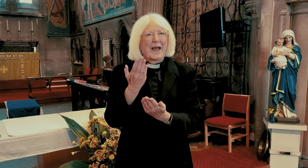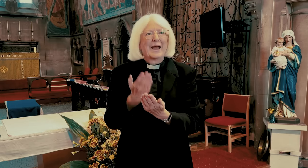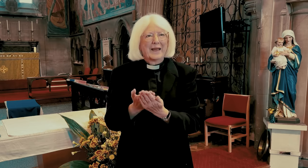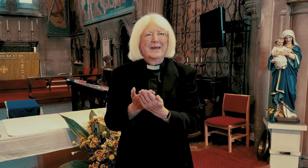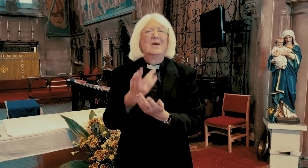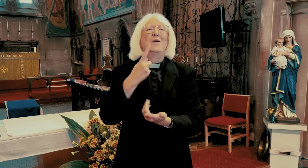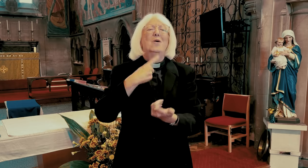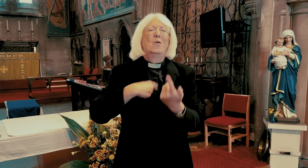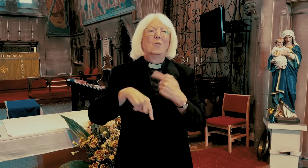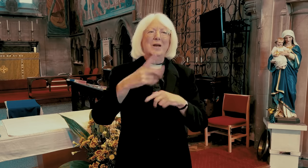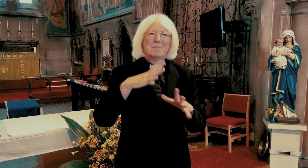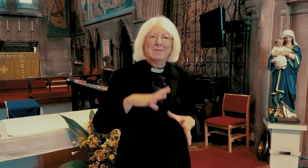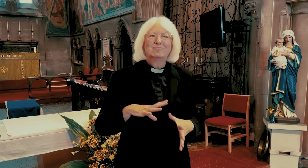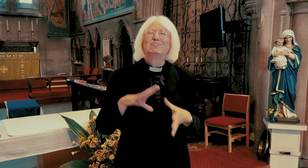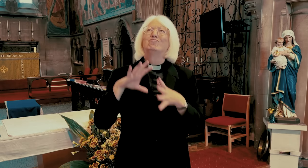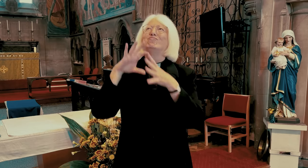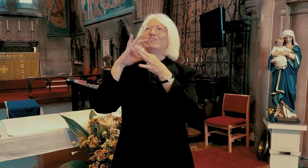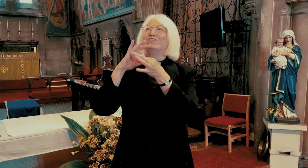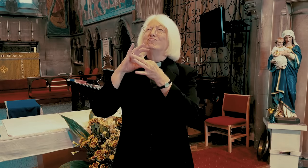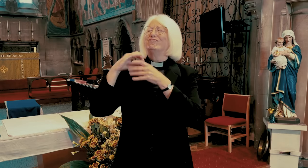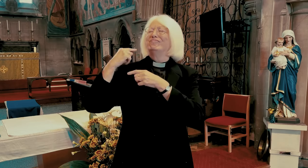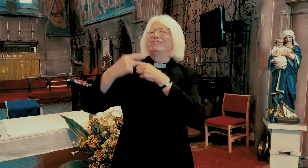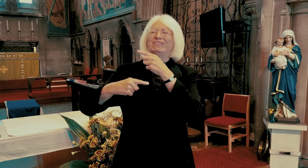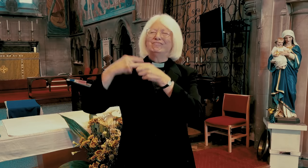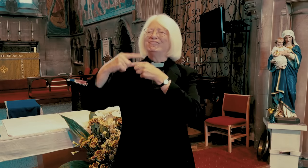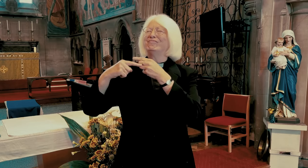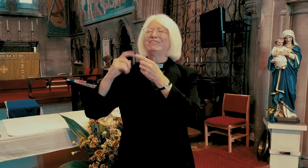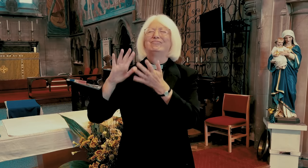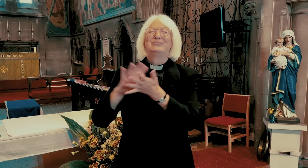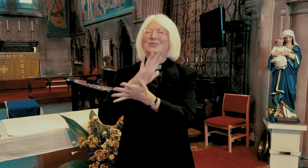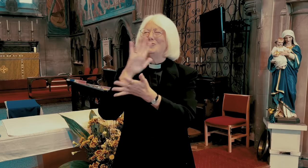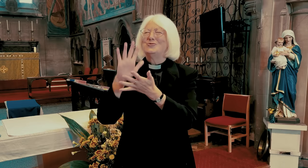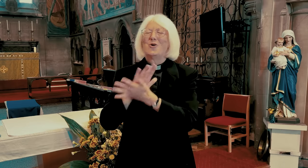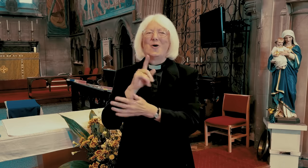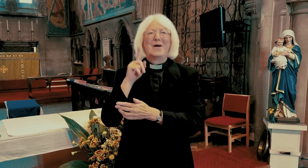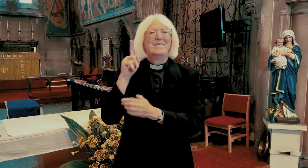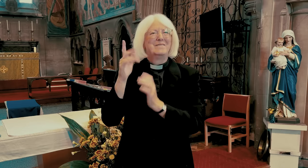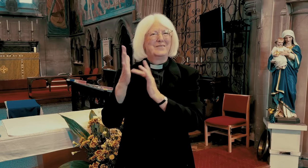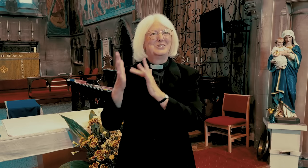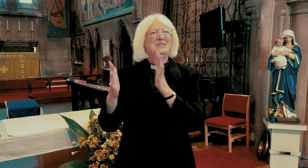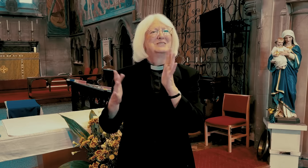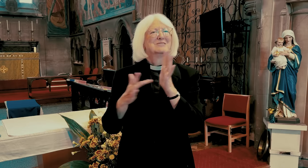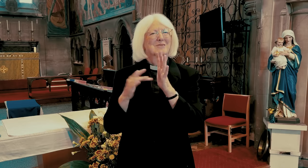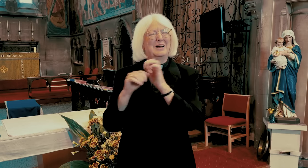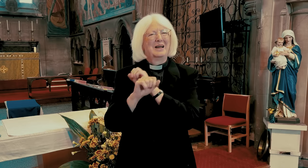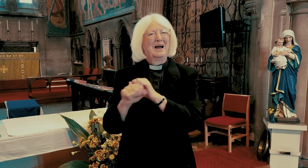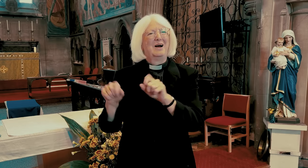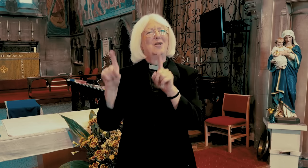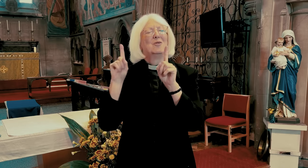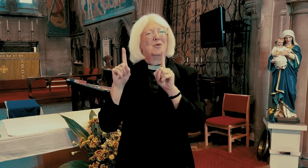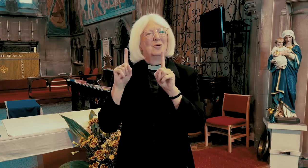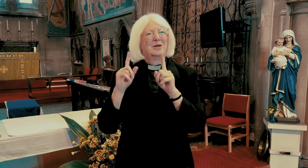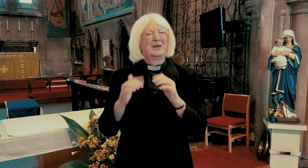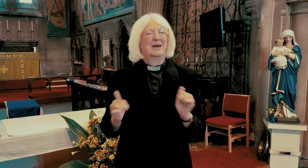we may enter the unfailing joy of Jesus Christ our Lord. Amen.